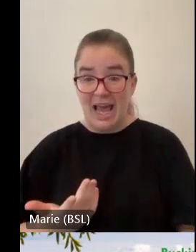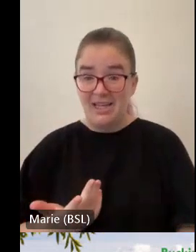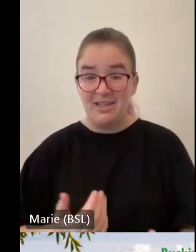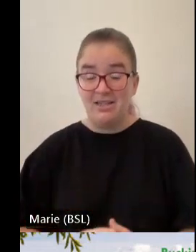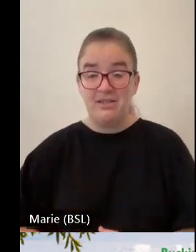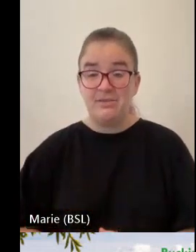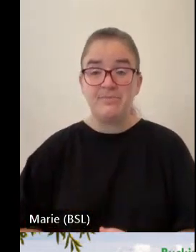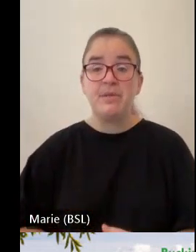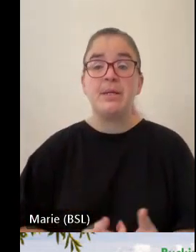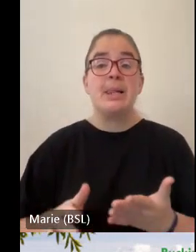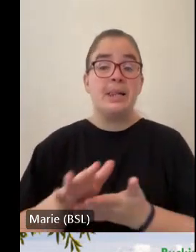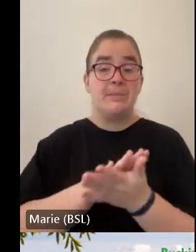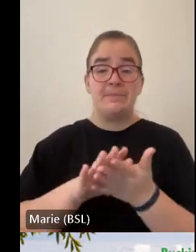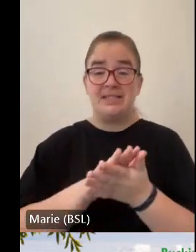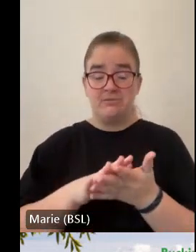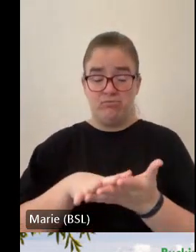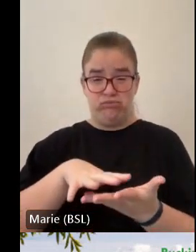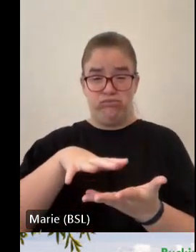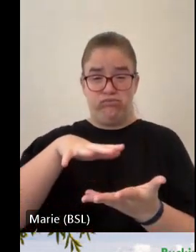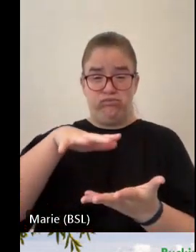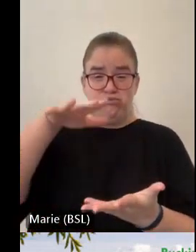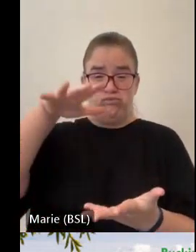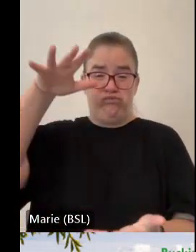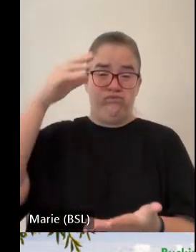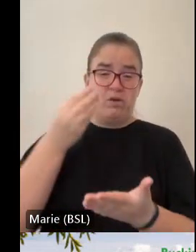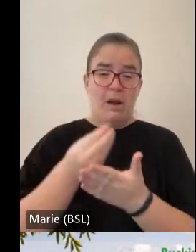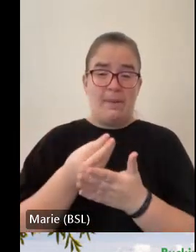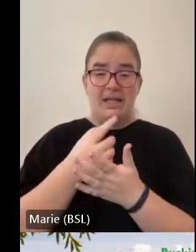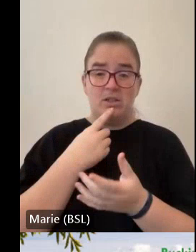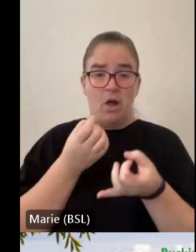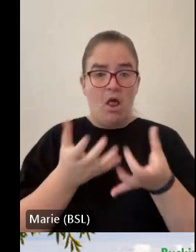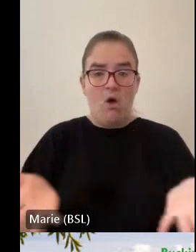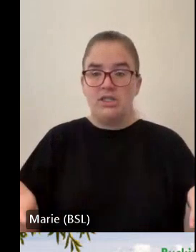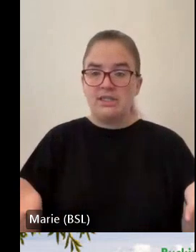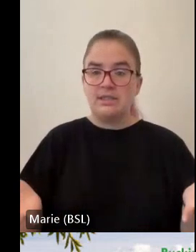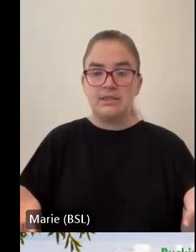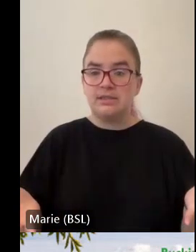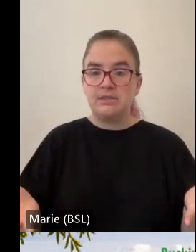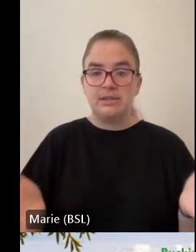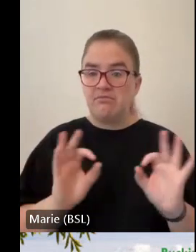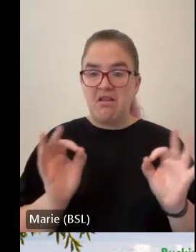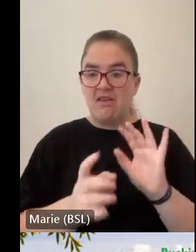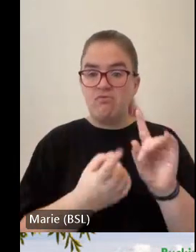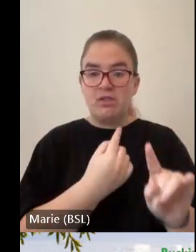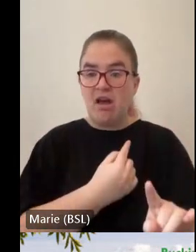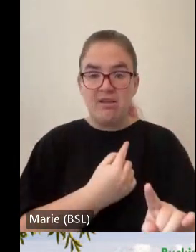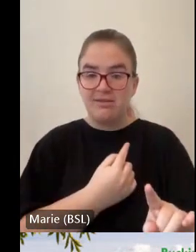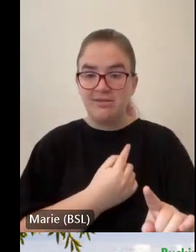So huge amounts of money she was losing and it became several